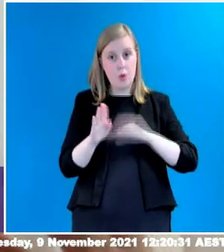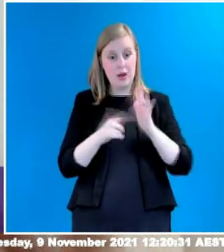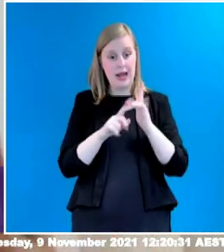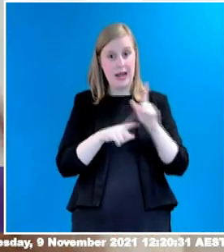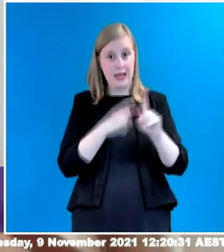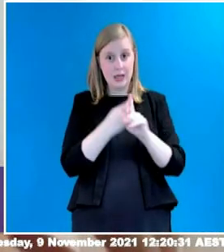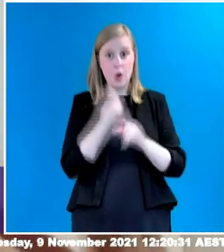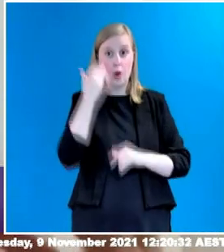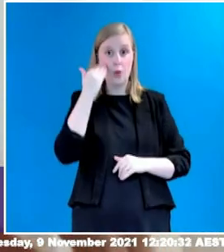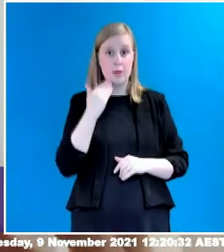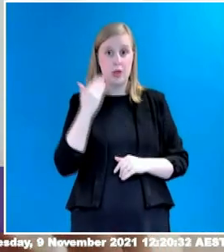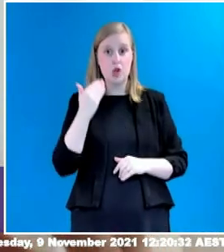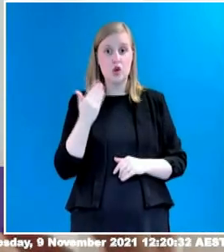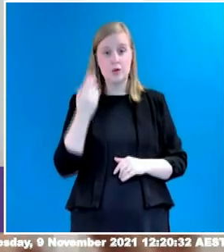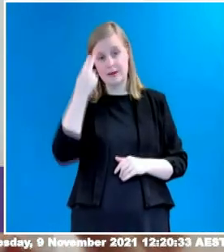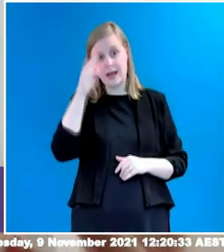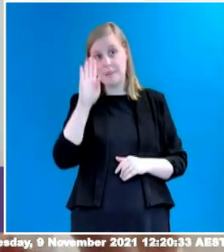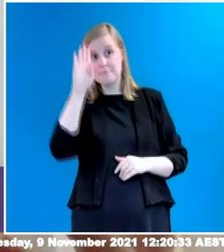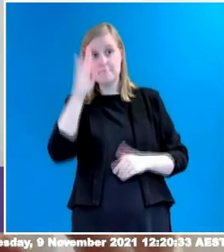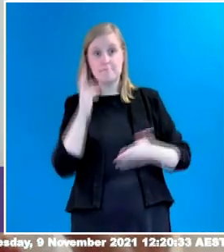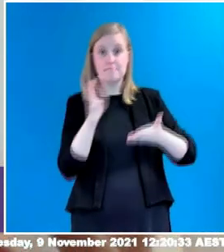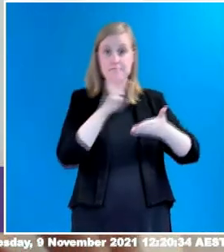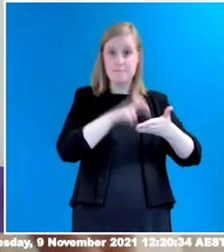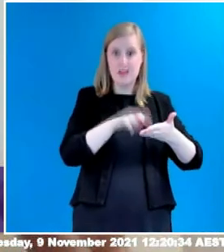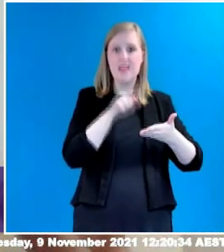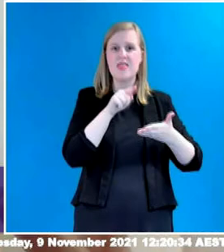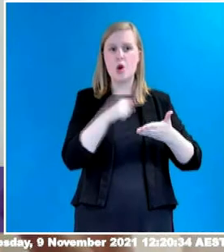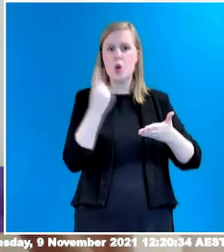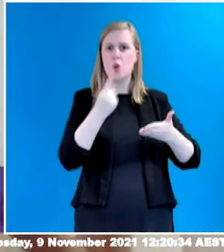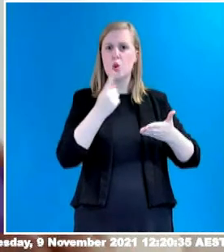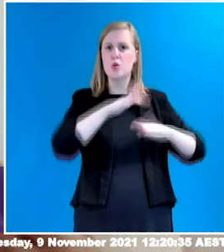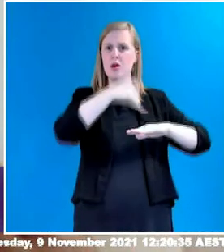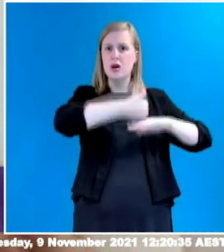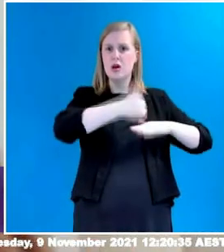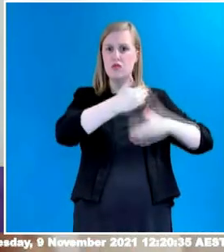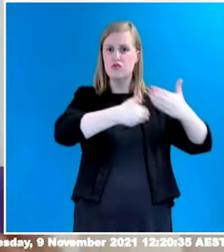BoardLinks, which is run by the Commonwealth Office for Women, are able